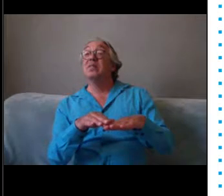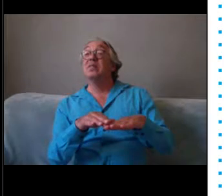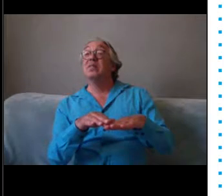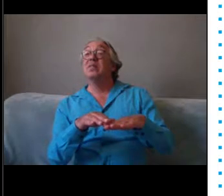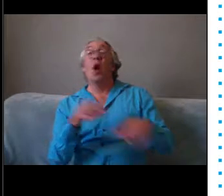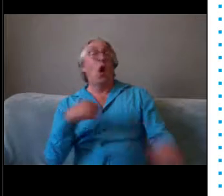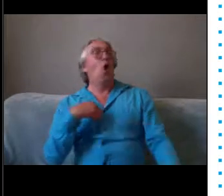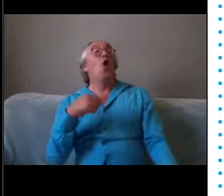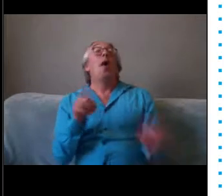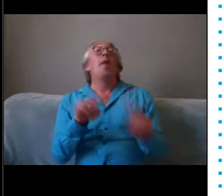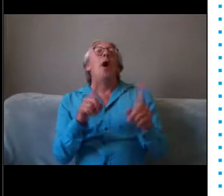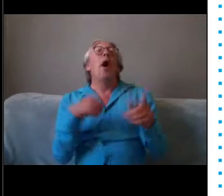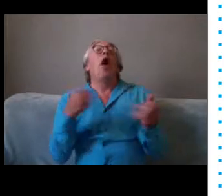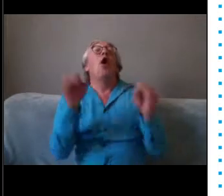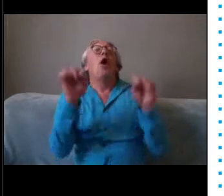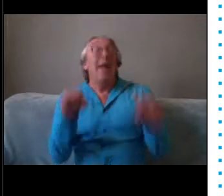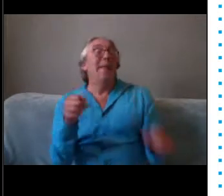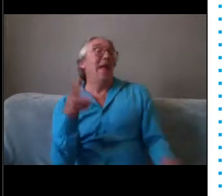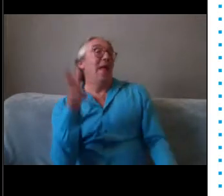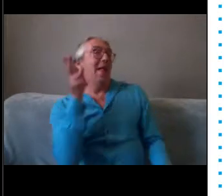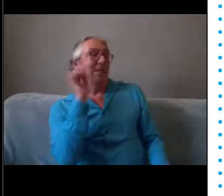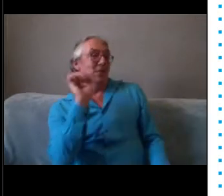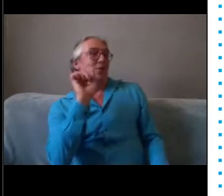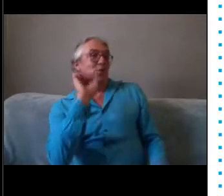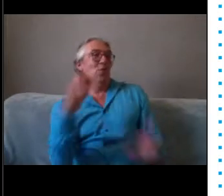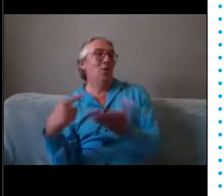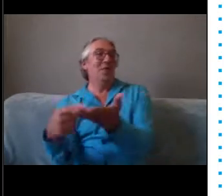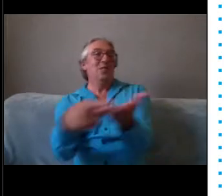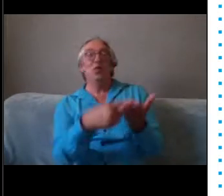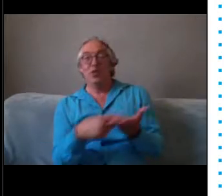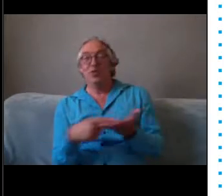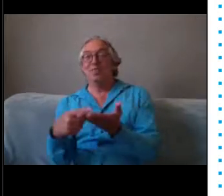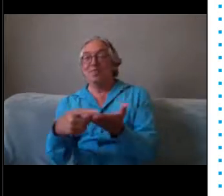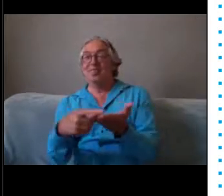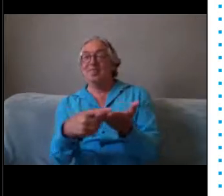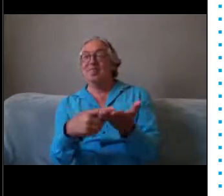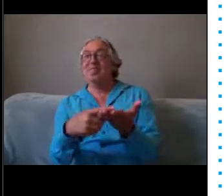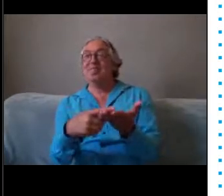who might consider to go abroad but have no real information